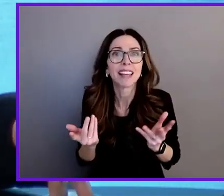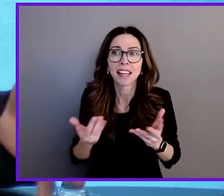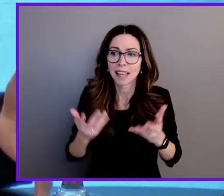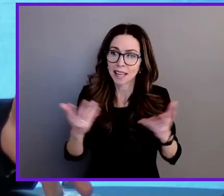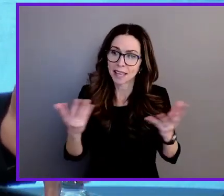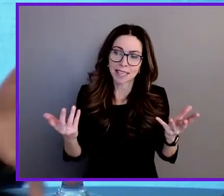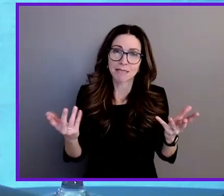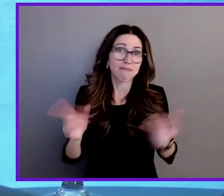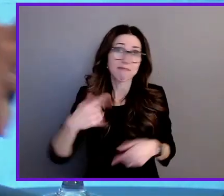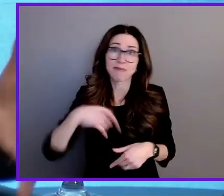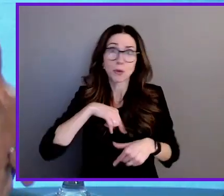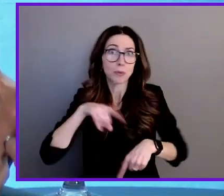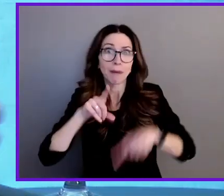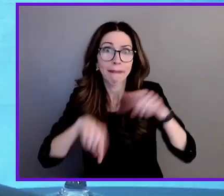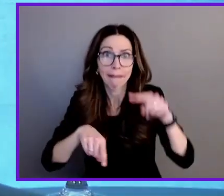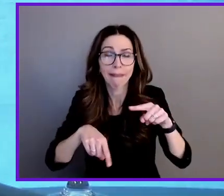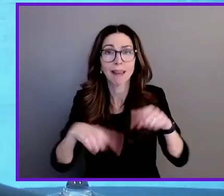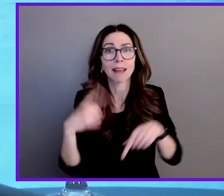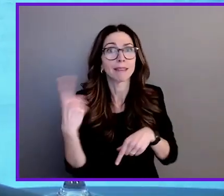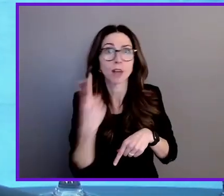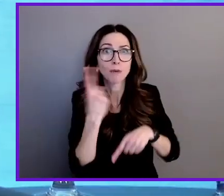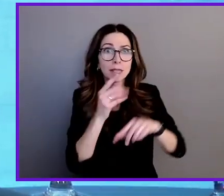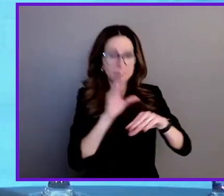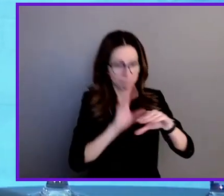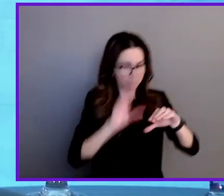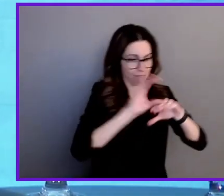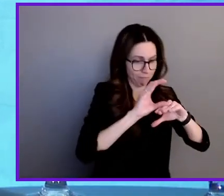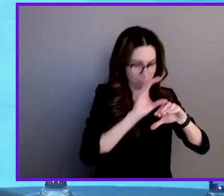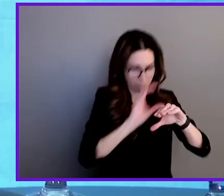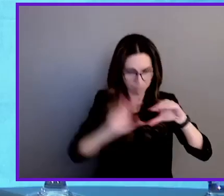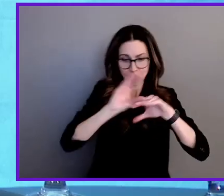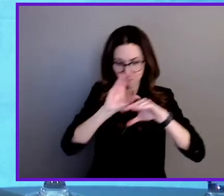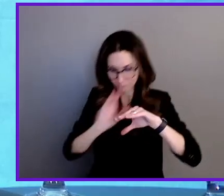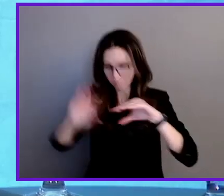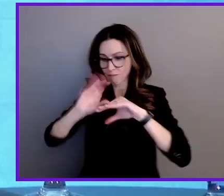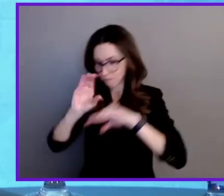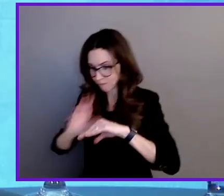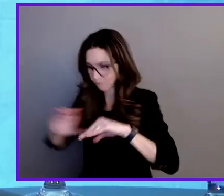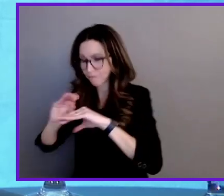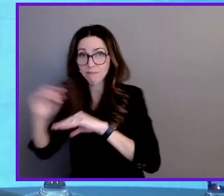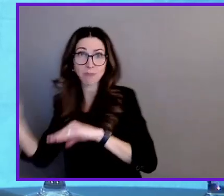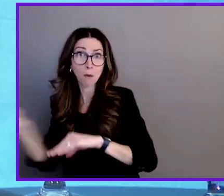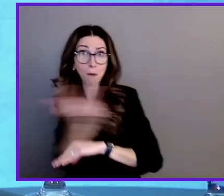everything we do to protect our investments. So, where we are at this moment in terms